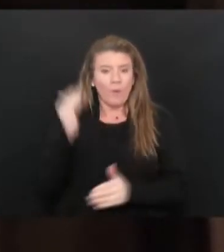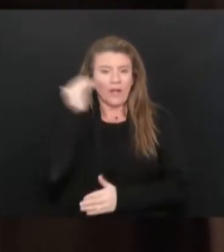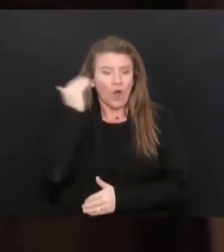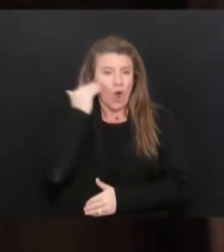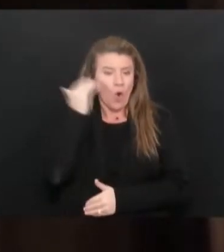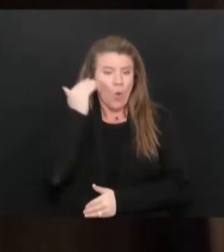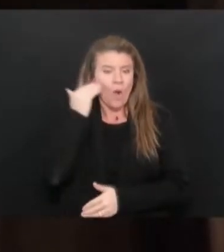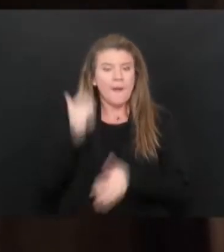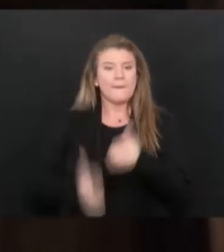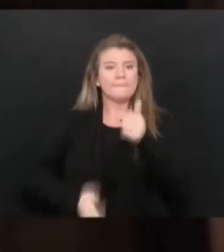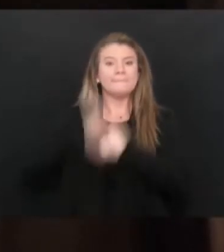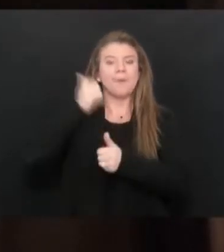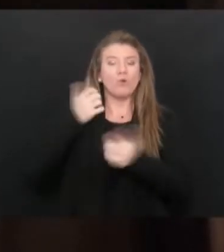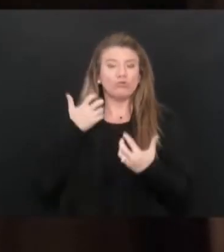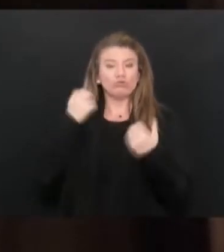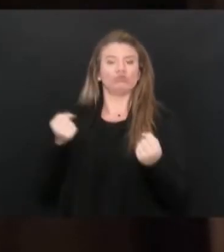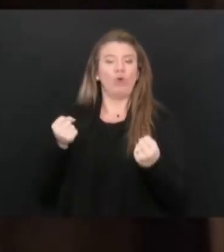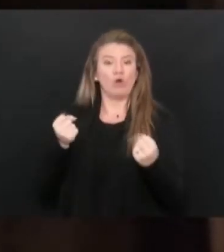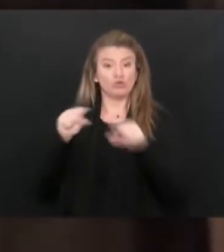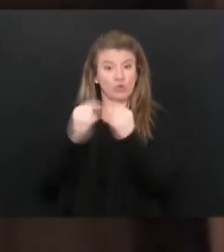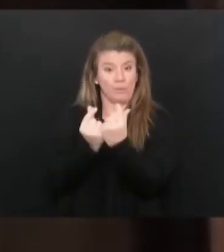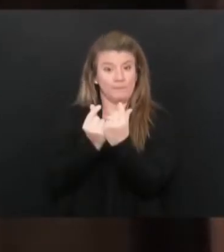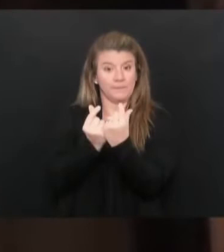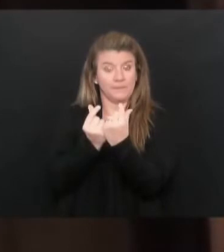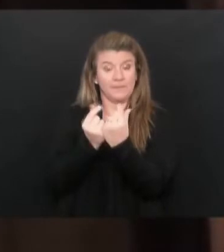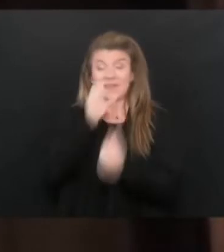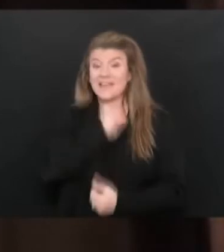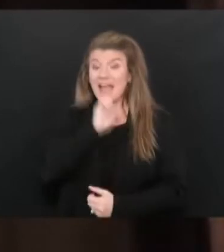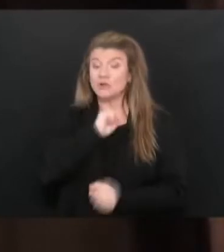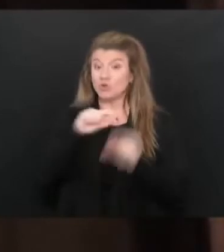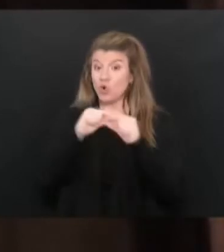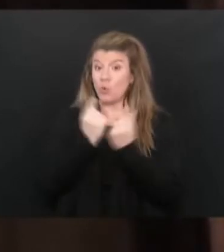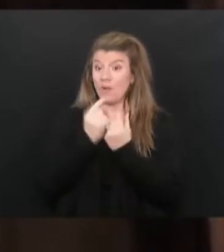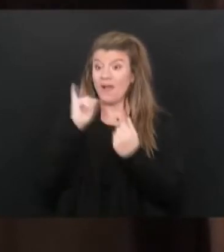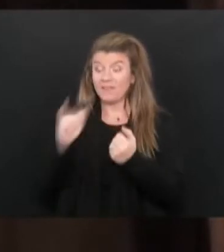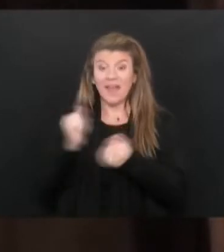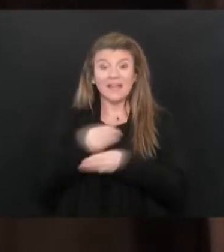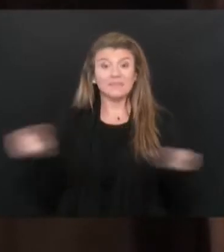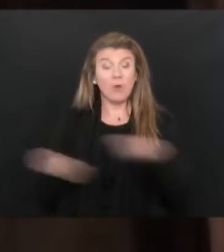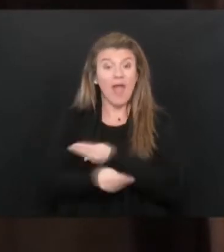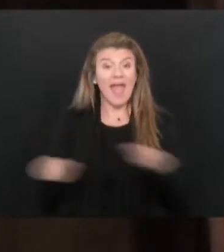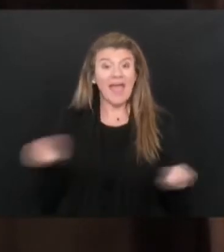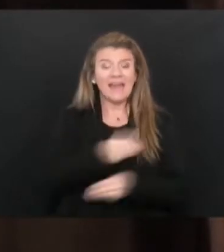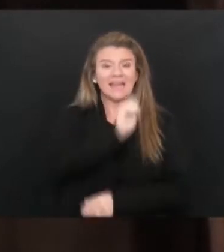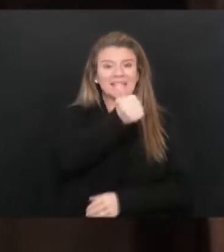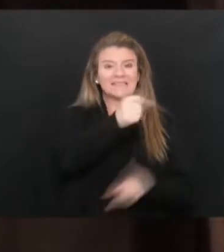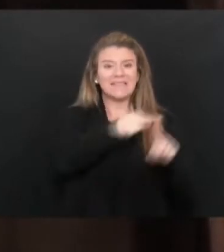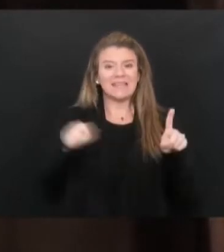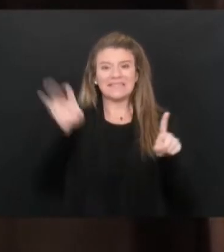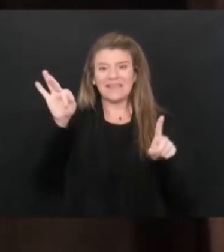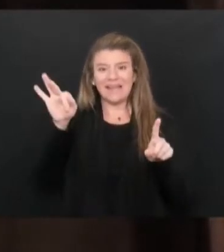CAN SIGN UP TO BE VACCINATED. MARK CURTIS, 13 NEWS WORKING FOR YOU "THERE REMAIN CONCERNS ABOUT THE OLDEST WEST VIRGINIANS. GOVERNOR SAYS MORE THAN 80 THOUSAND PEOPLE OVER AGE 65, STILL ARE NOT VACCINATED. IN